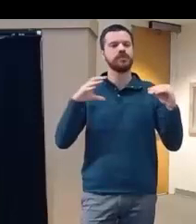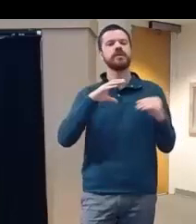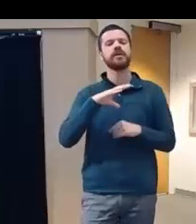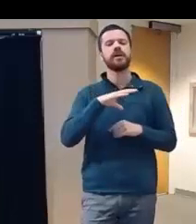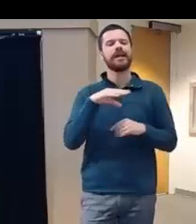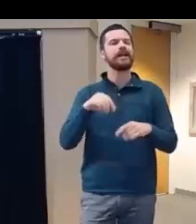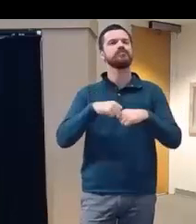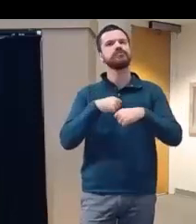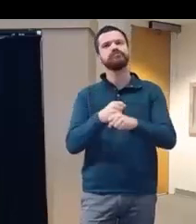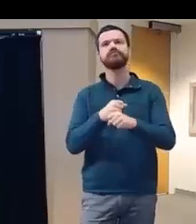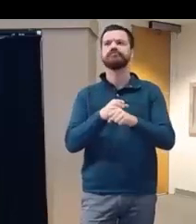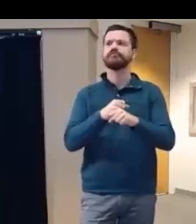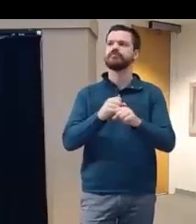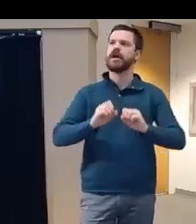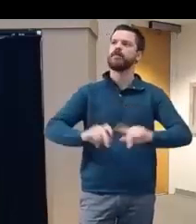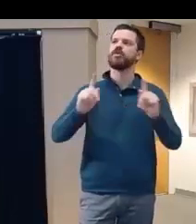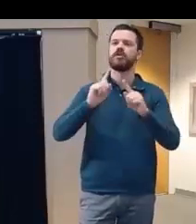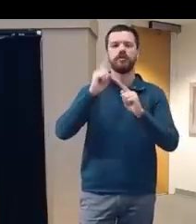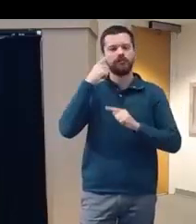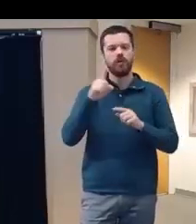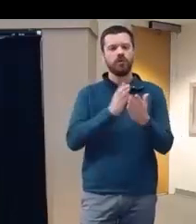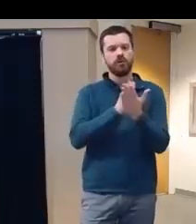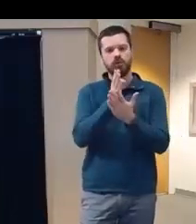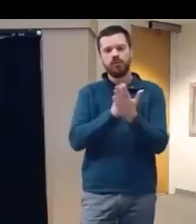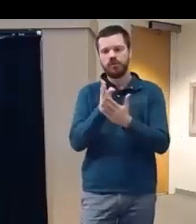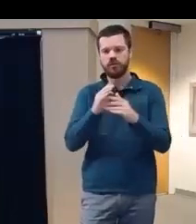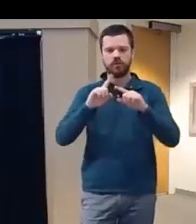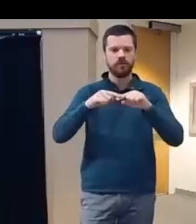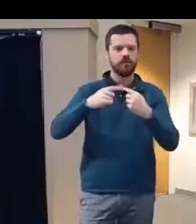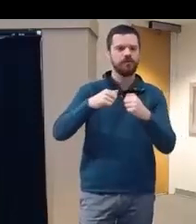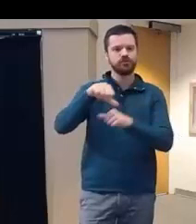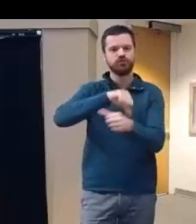creating opportunities for interprofessional learning and starting to understand how other